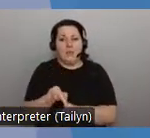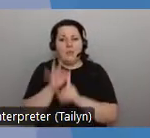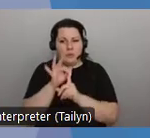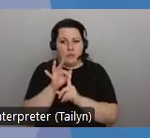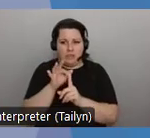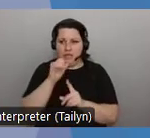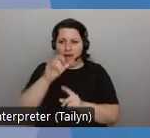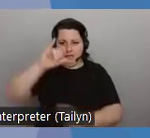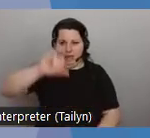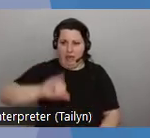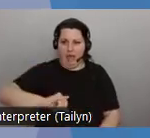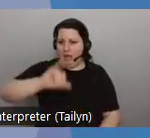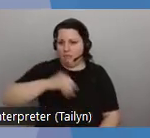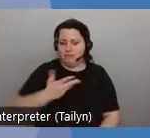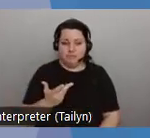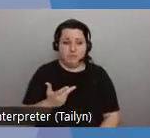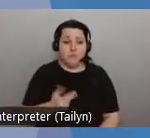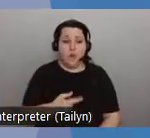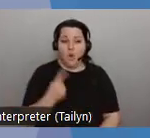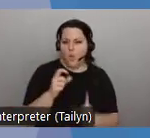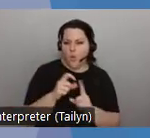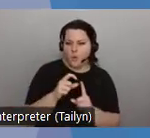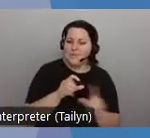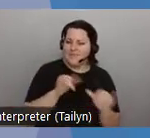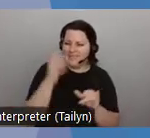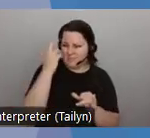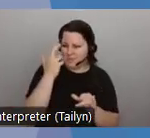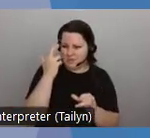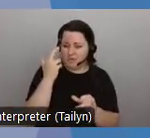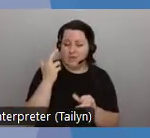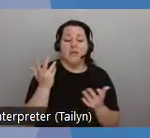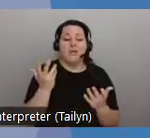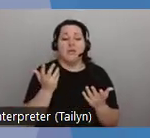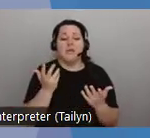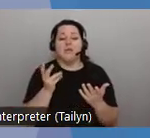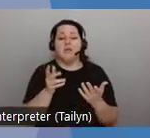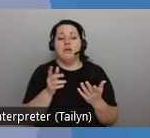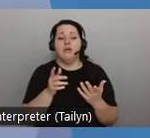the voice control software doesn't know which one to click,